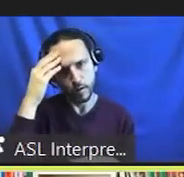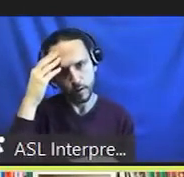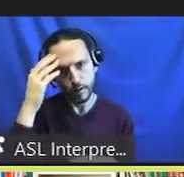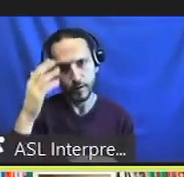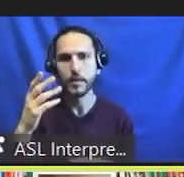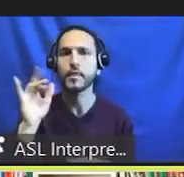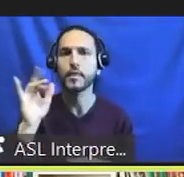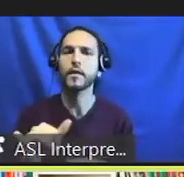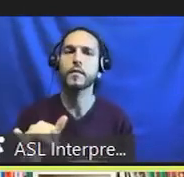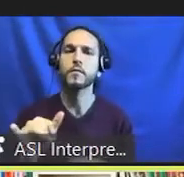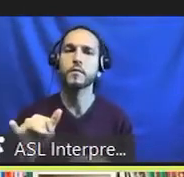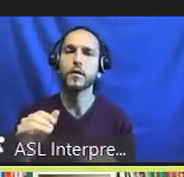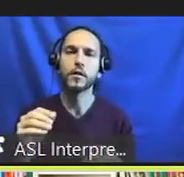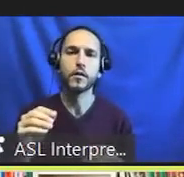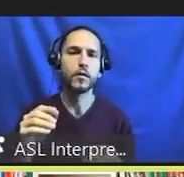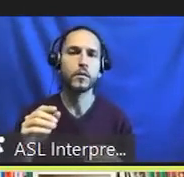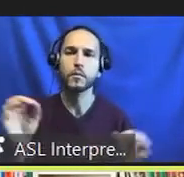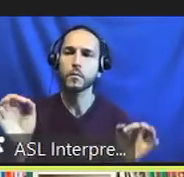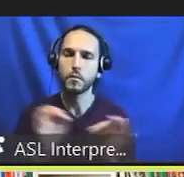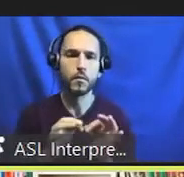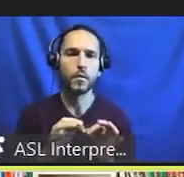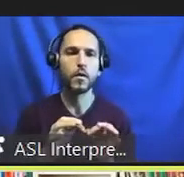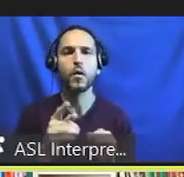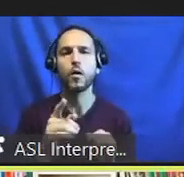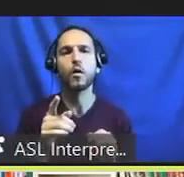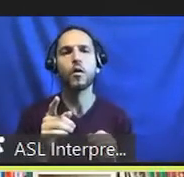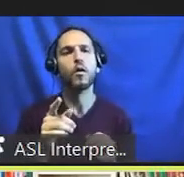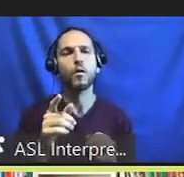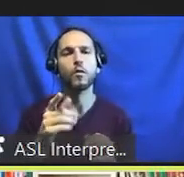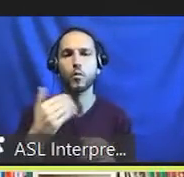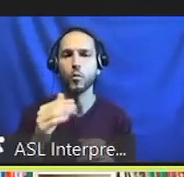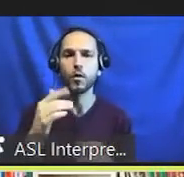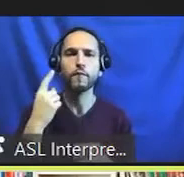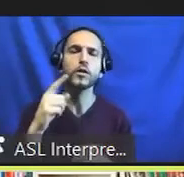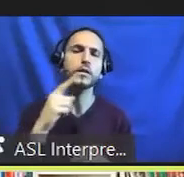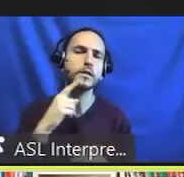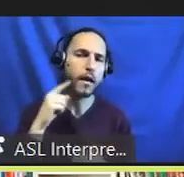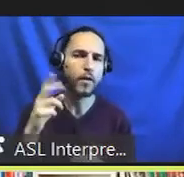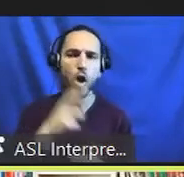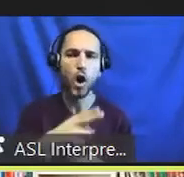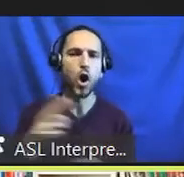It is perhaps the most ubiquitous and inclusive accommodation for the deaf and hard-of-hearing communities